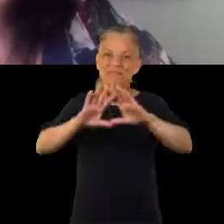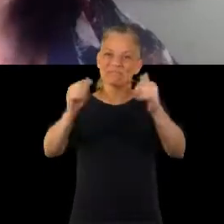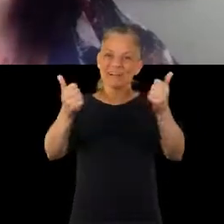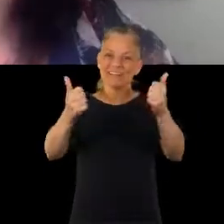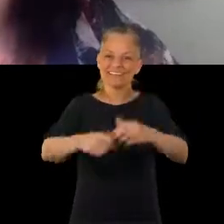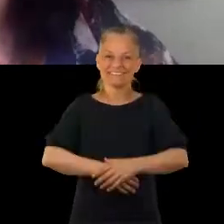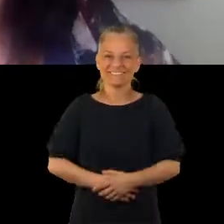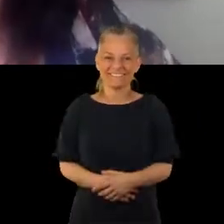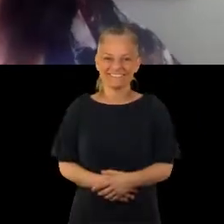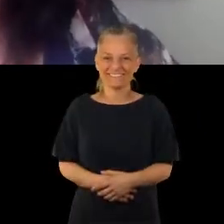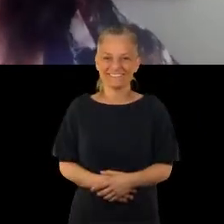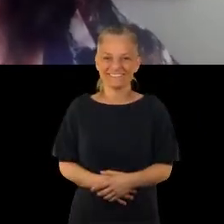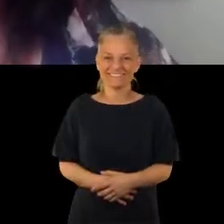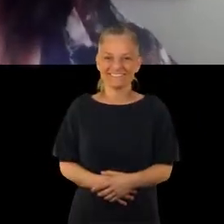Hub, man. 22.15